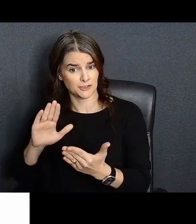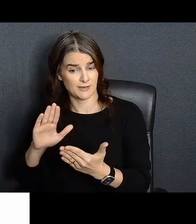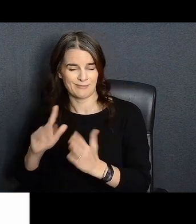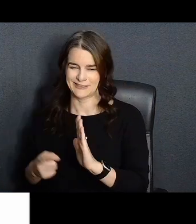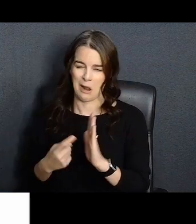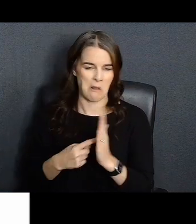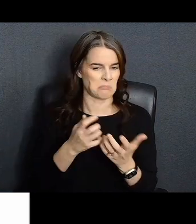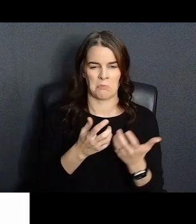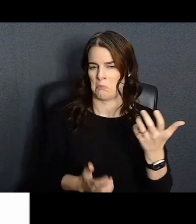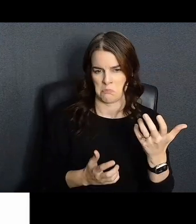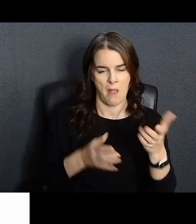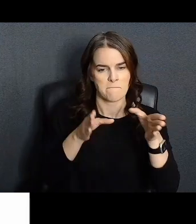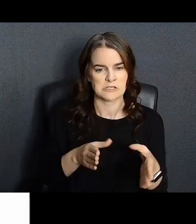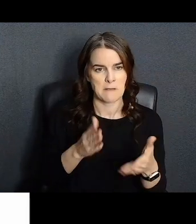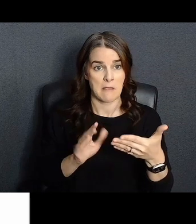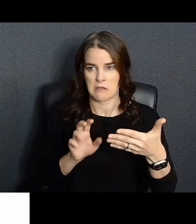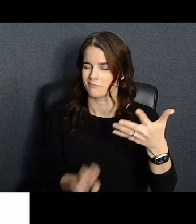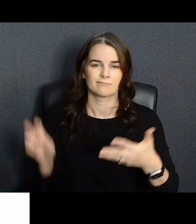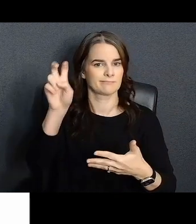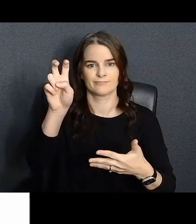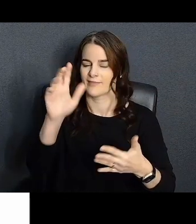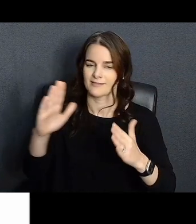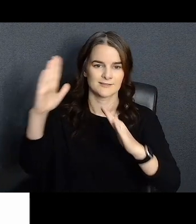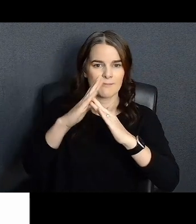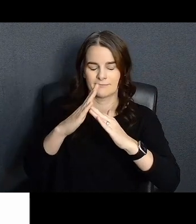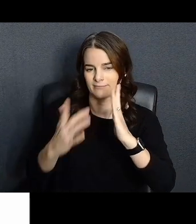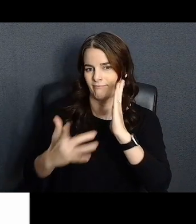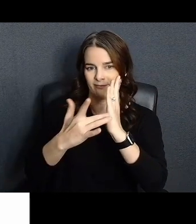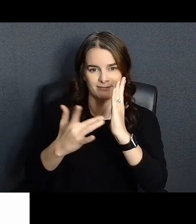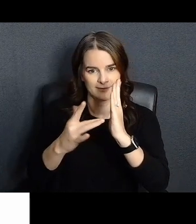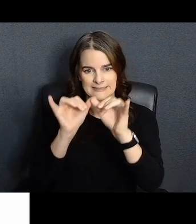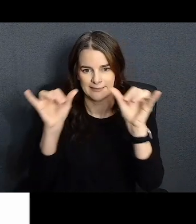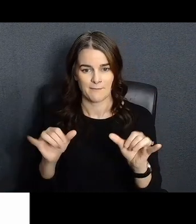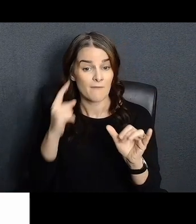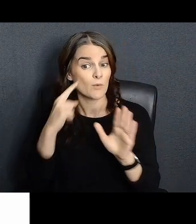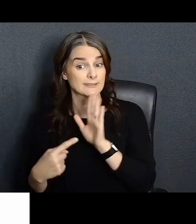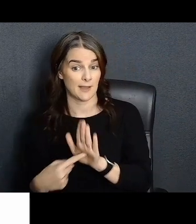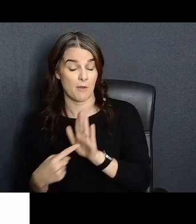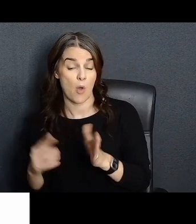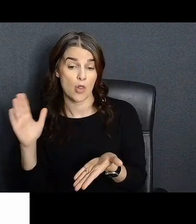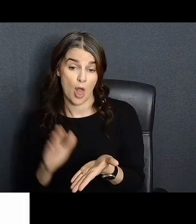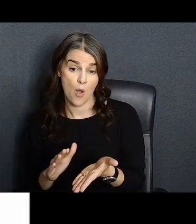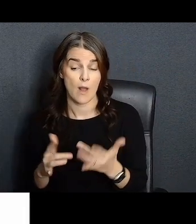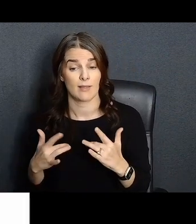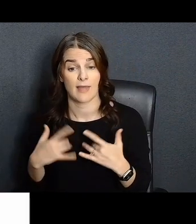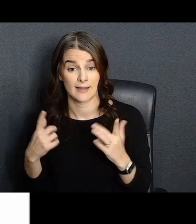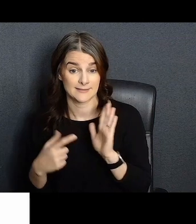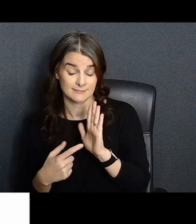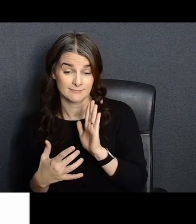but sometimes somebody might go right to a high tech system. So an example of a low or light tech AAC system